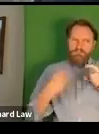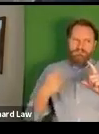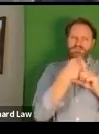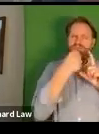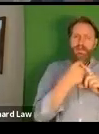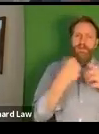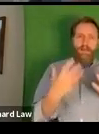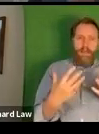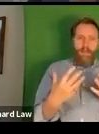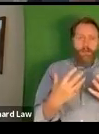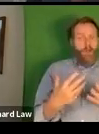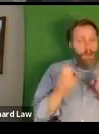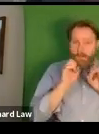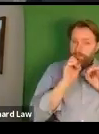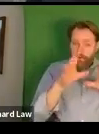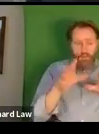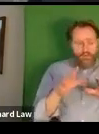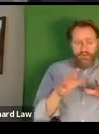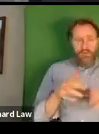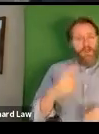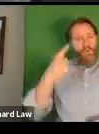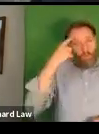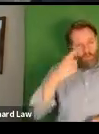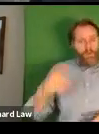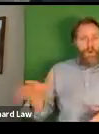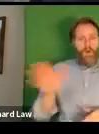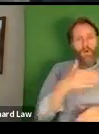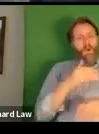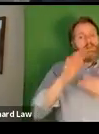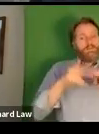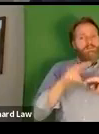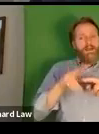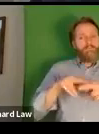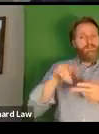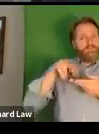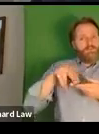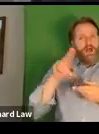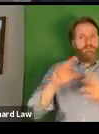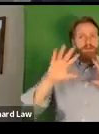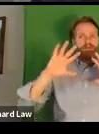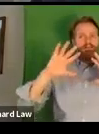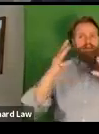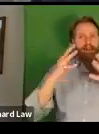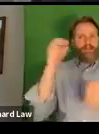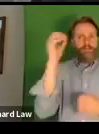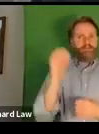believe our members deserve 10% and the offer that we've got will be an 11th